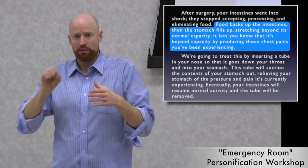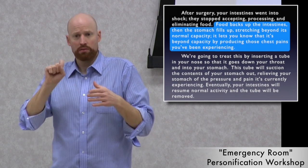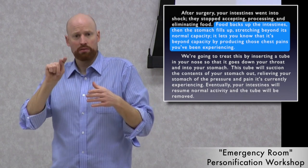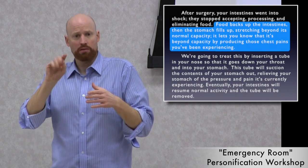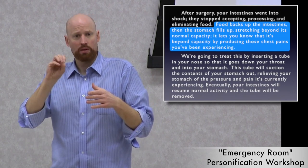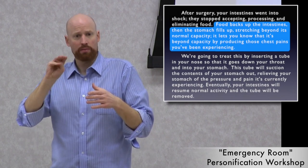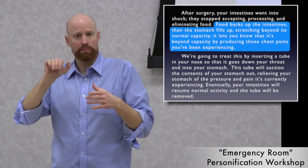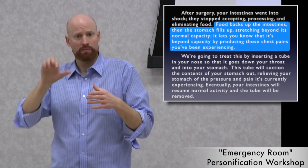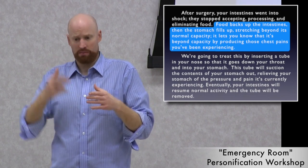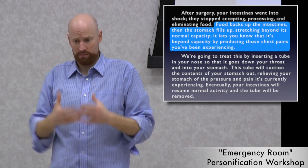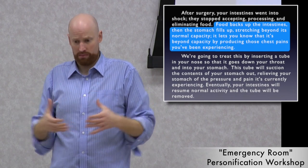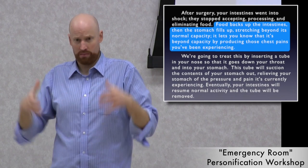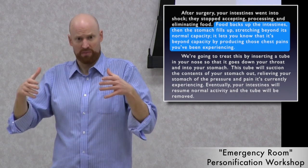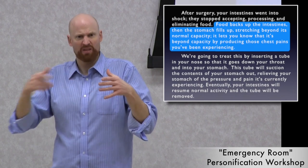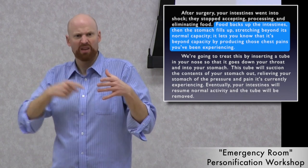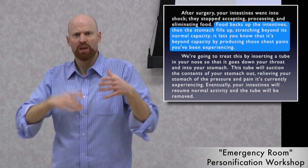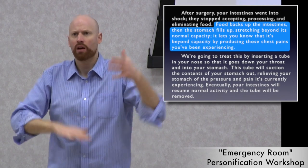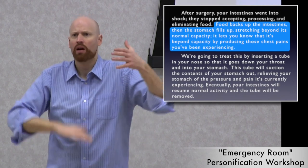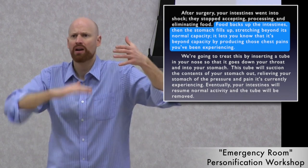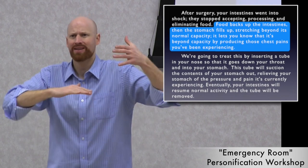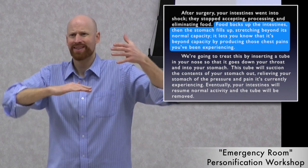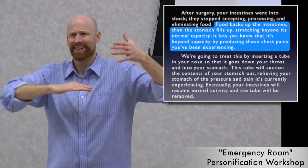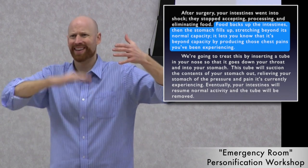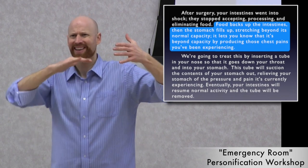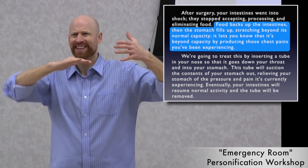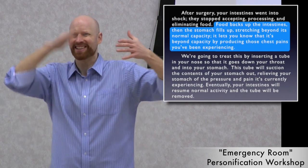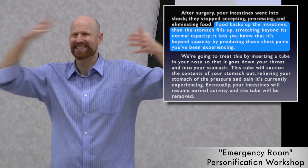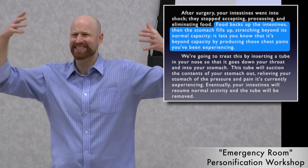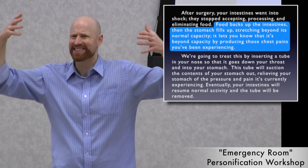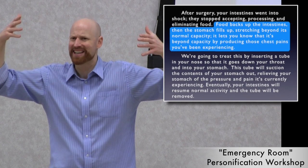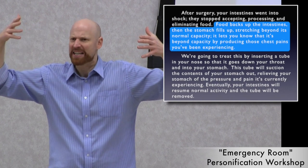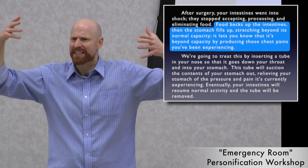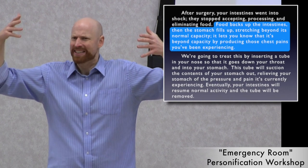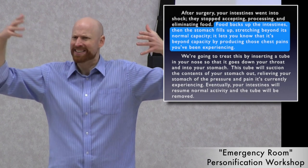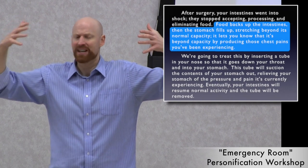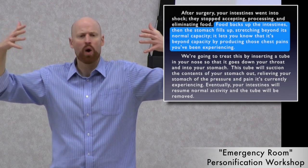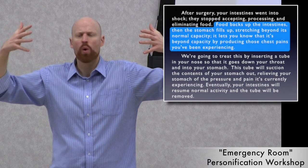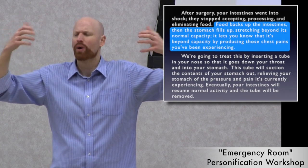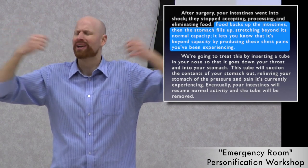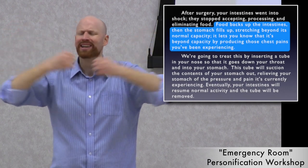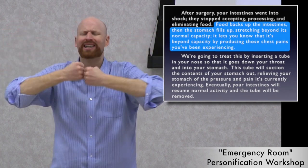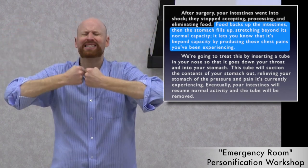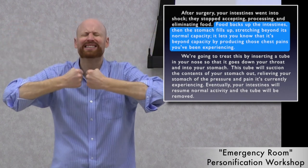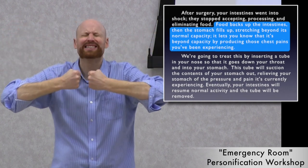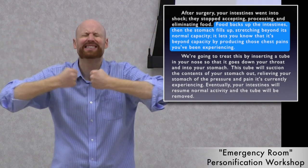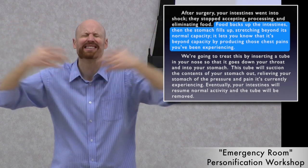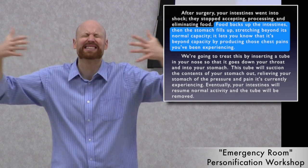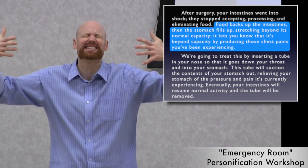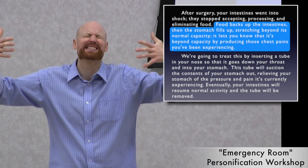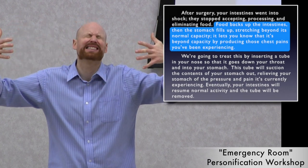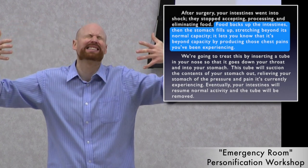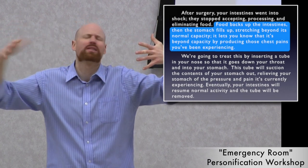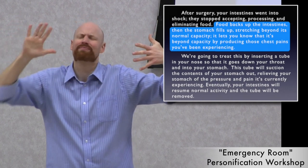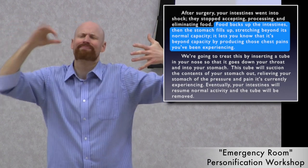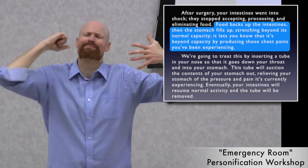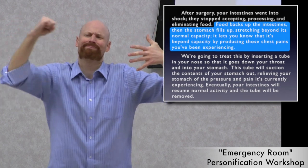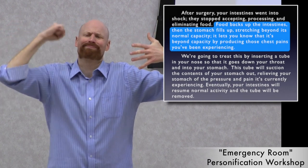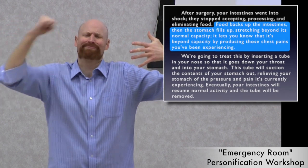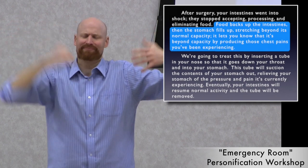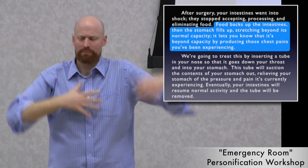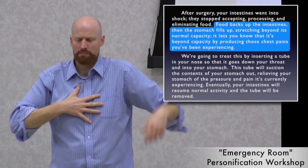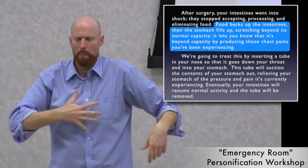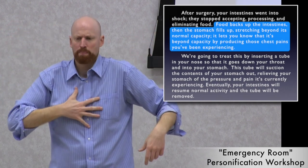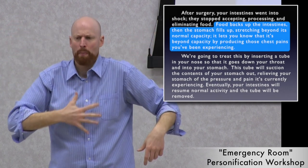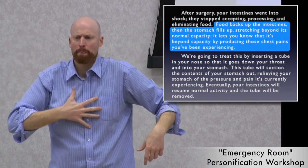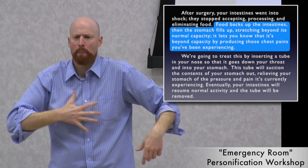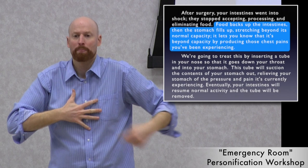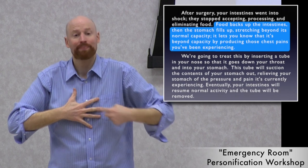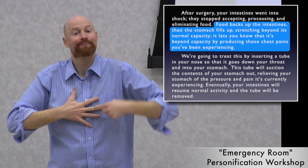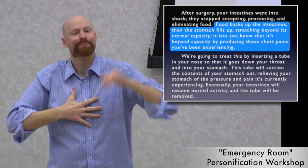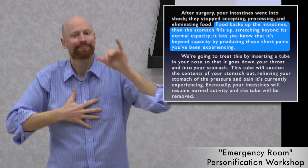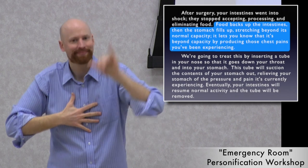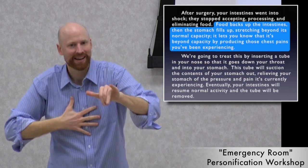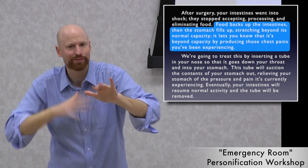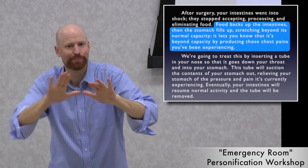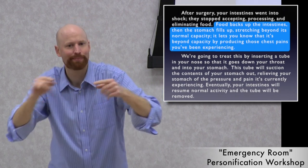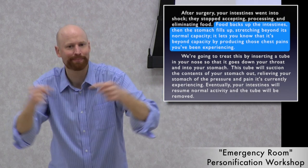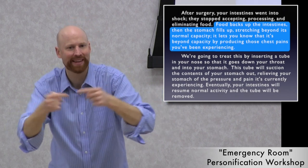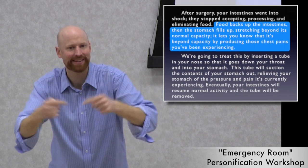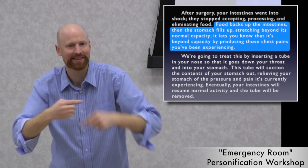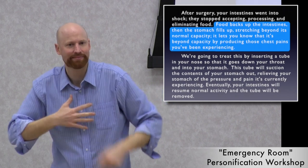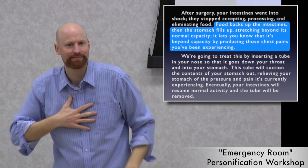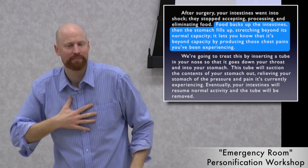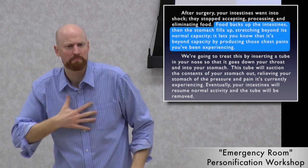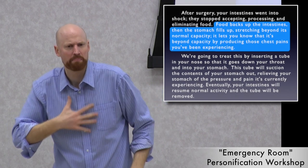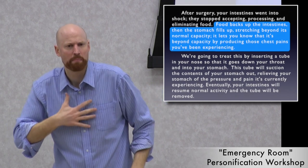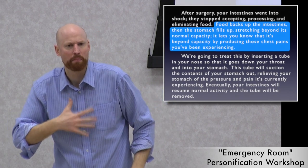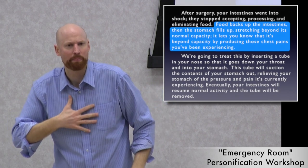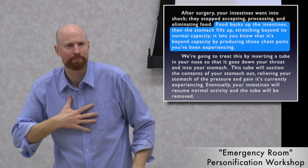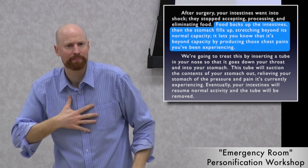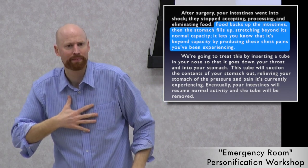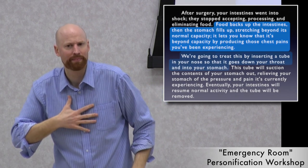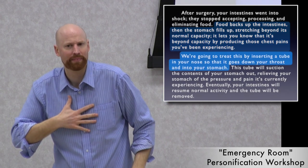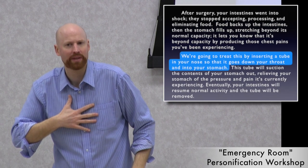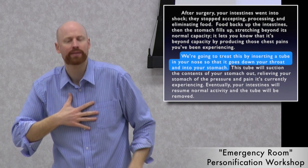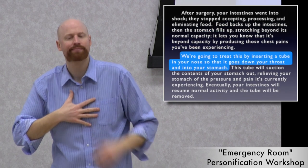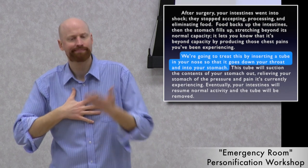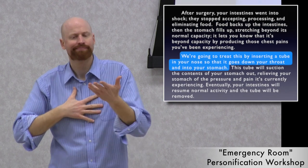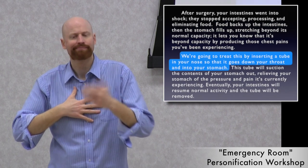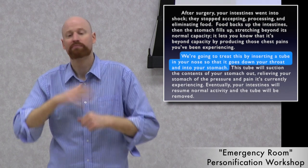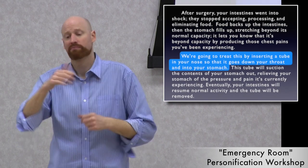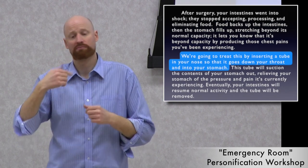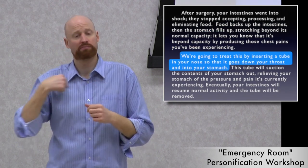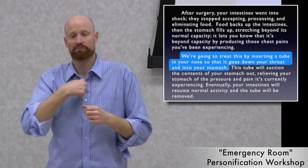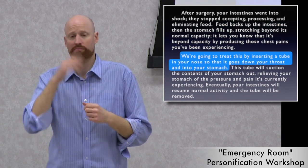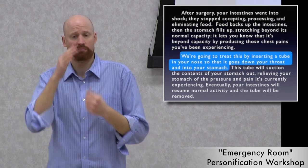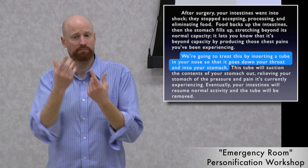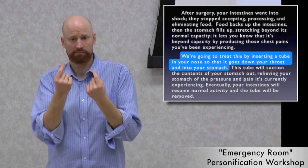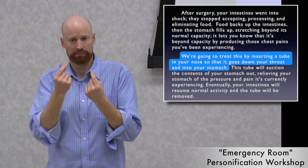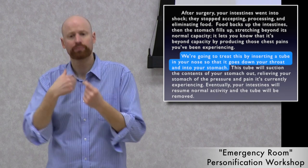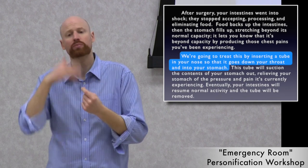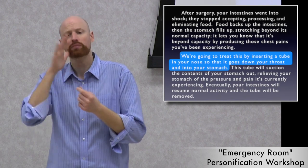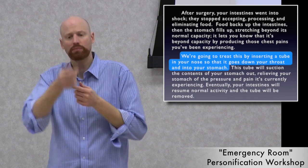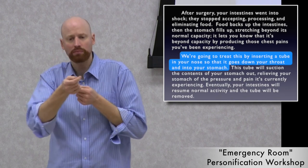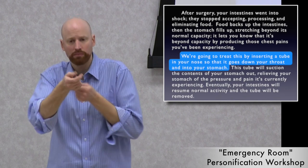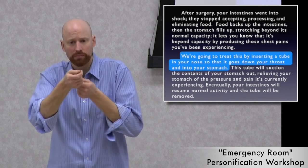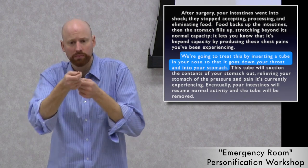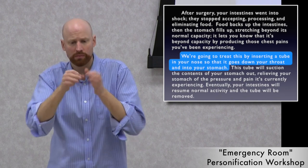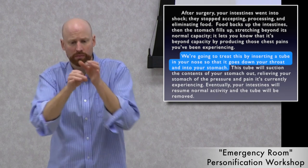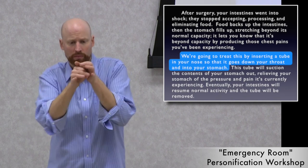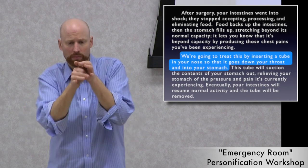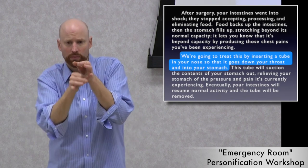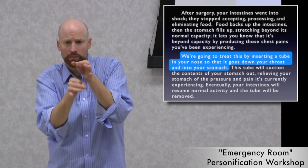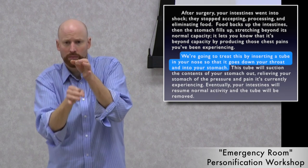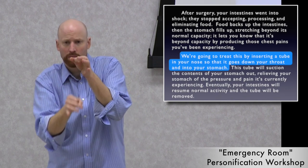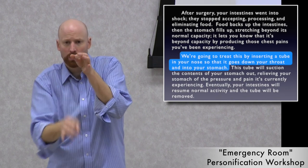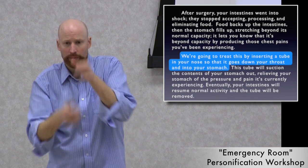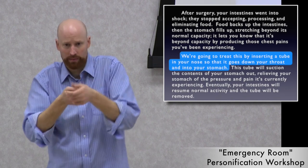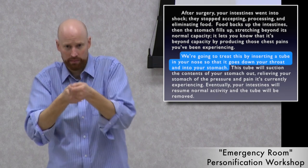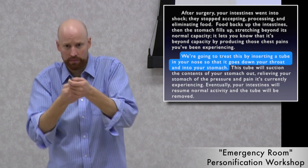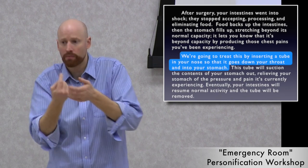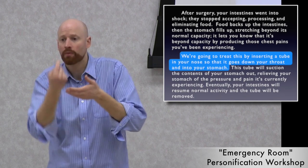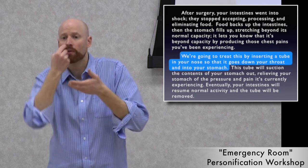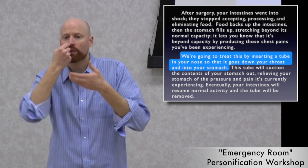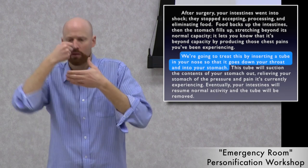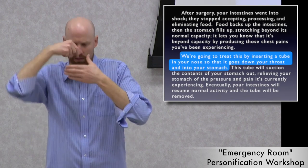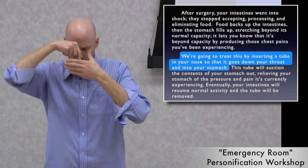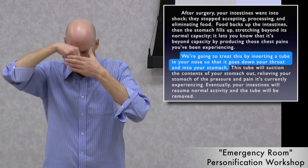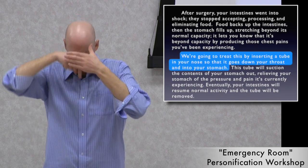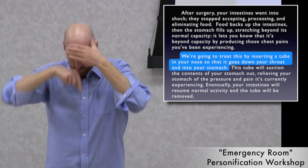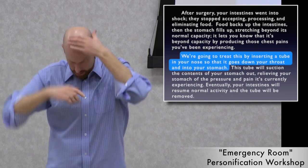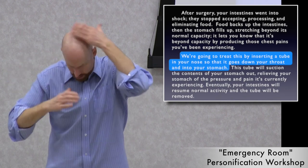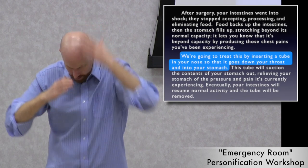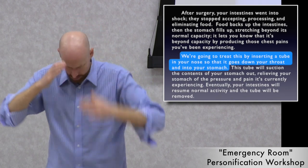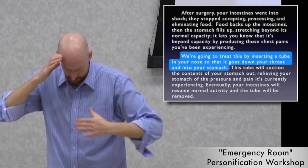[depiction of the stomach’s perspective]